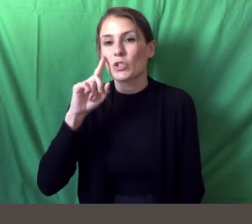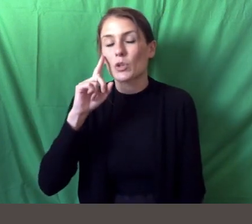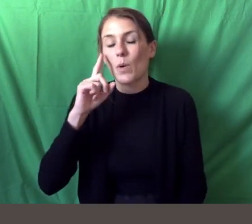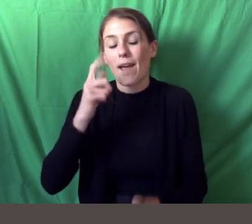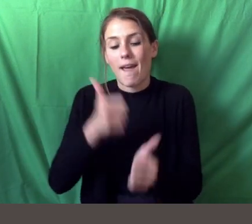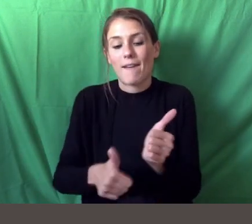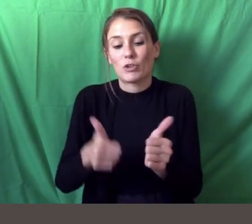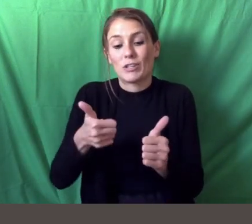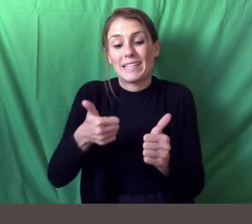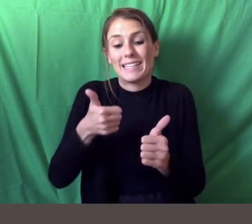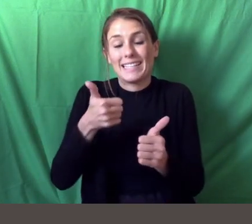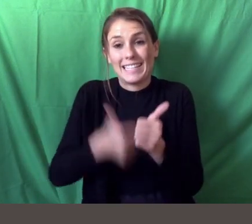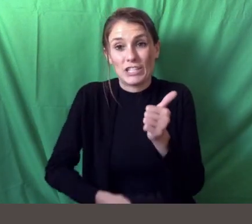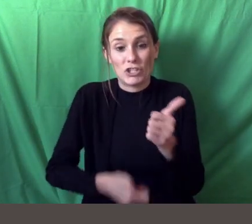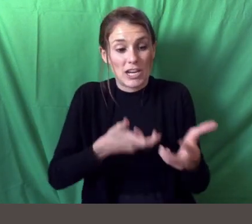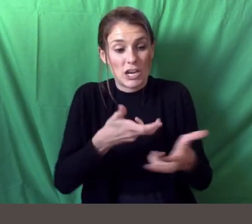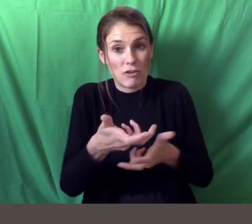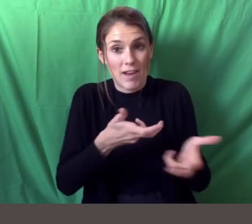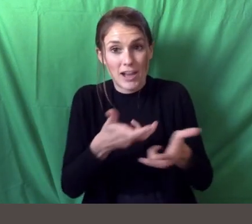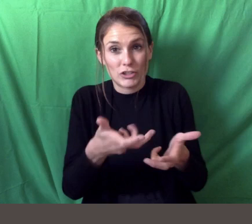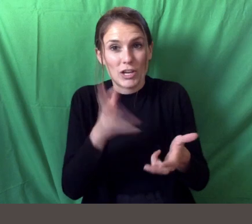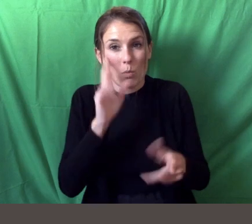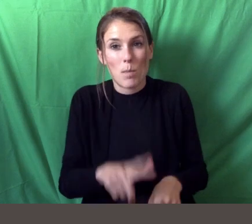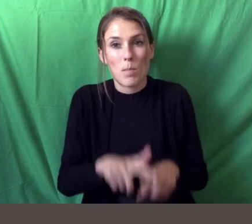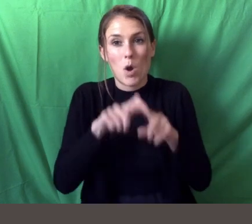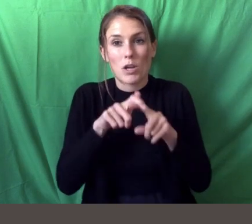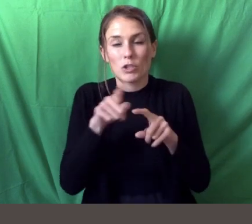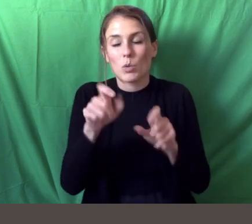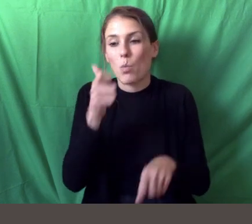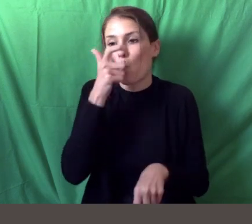This makes tests easier to watch as they execute in headed mode.